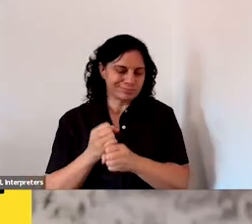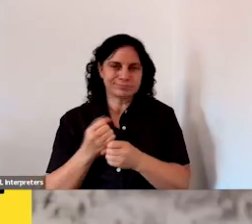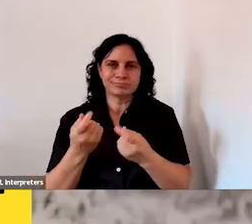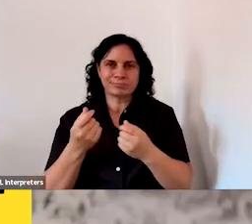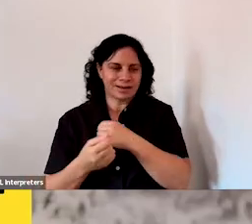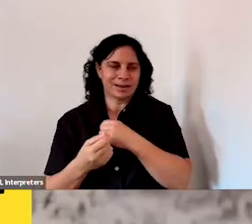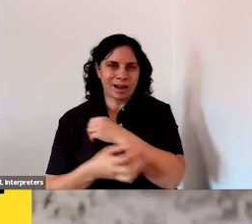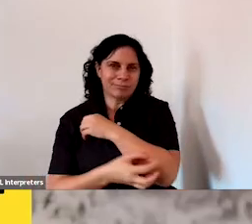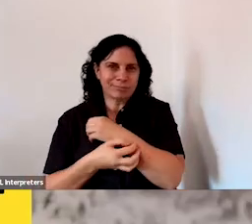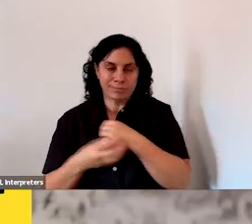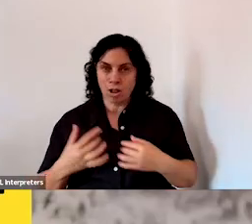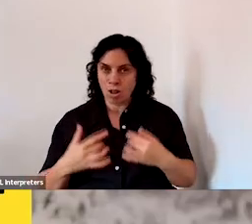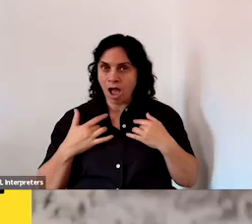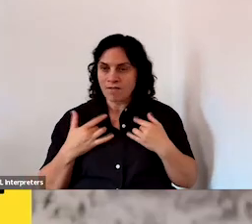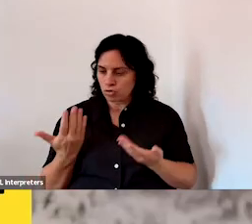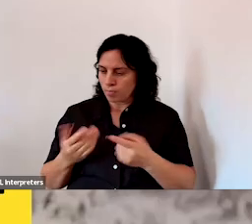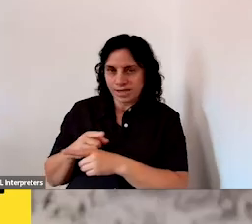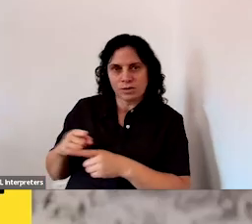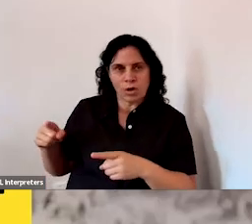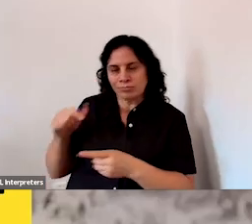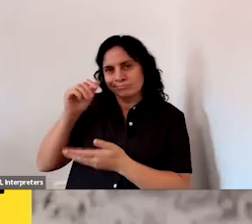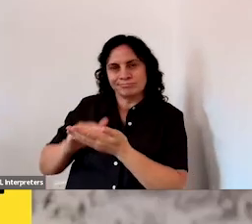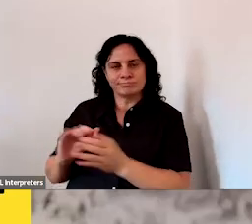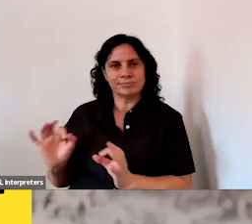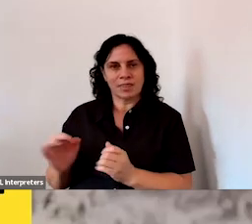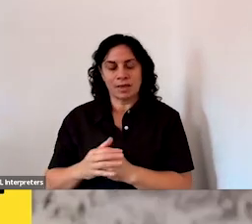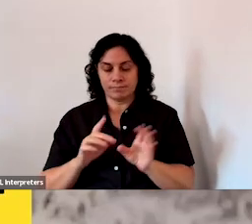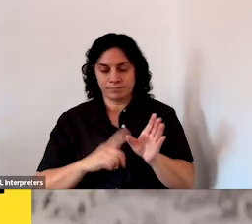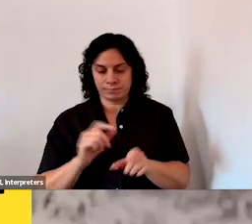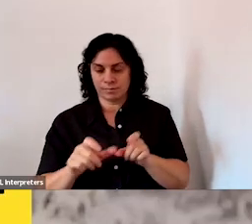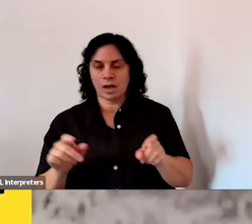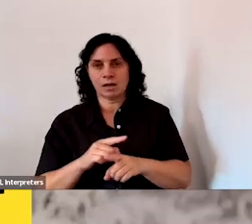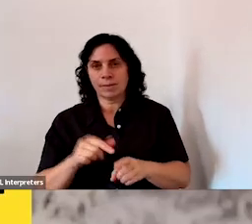We found that young people who experience any form of discrimination,